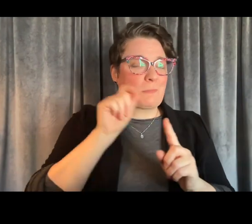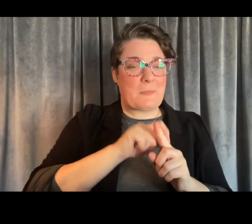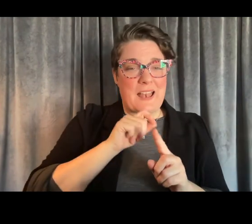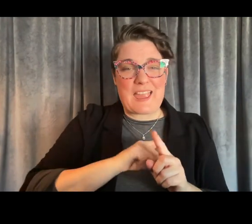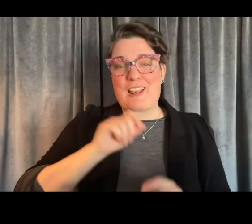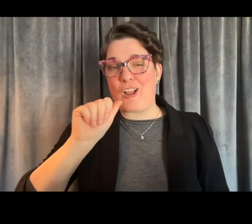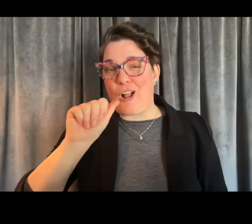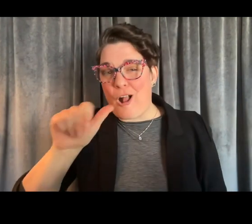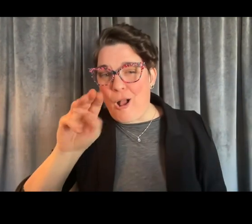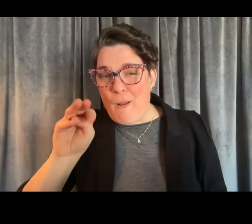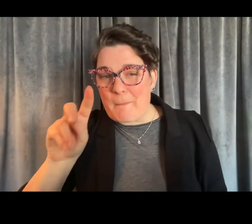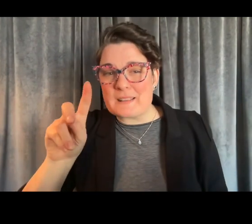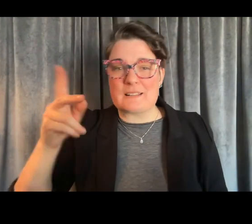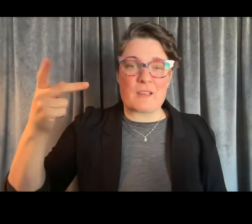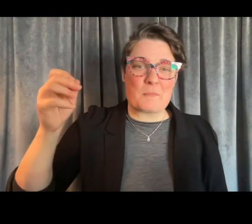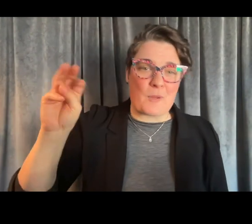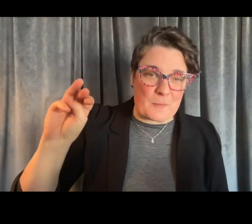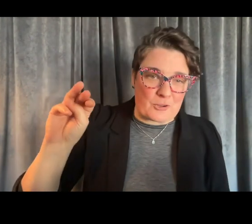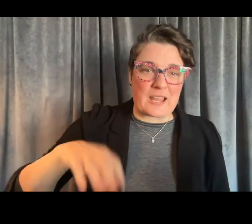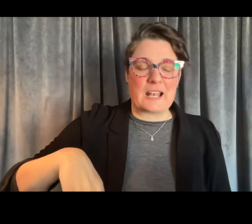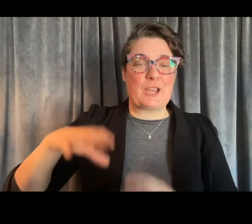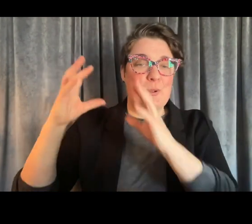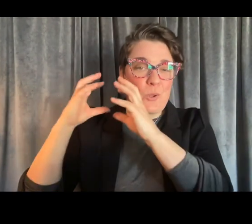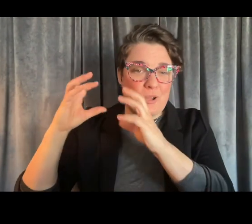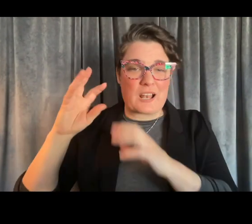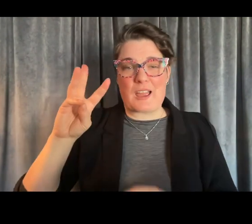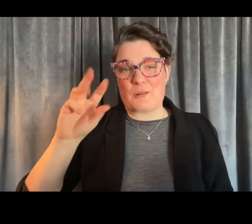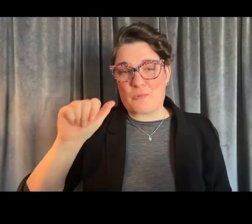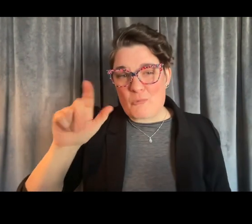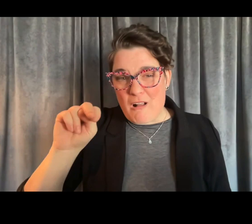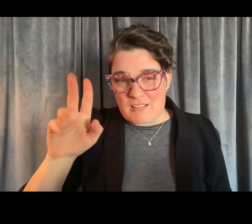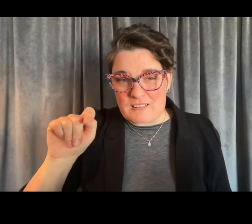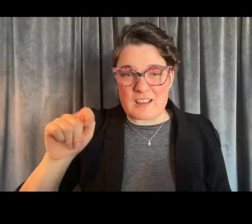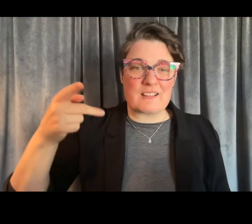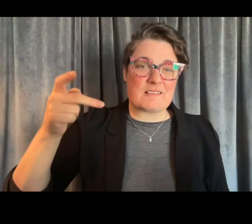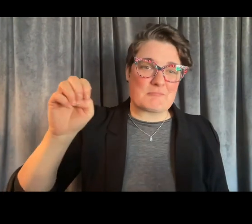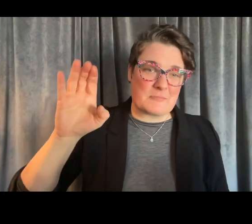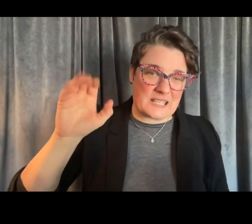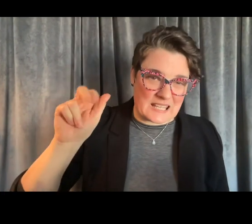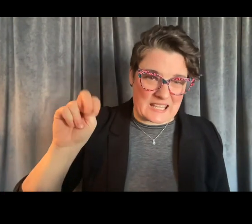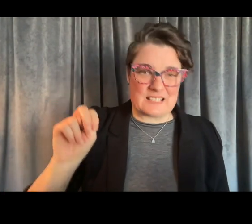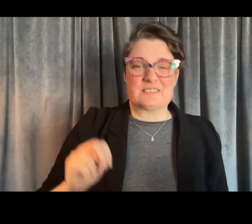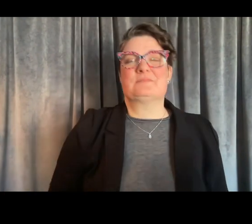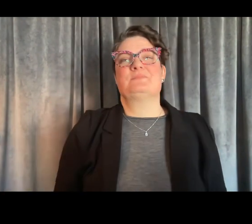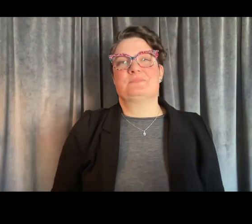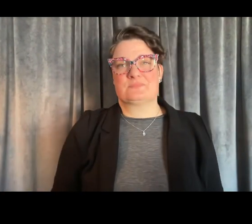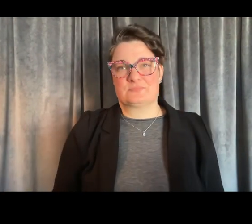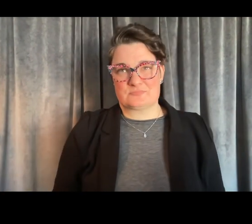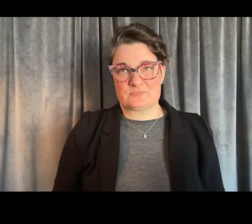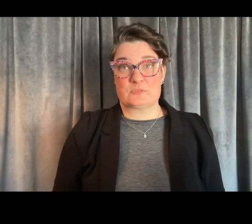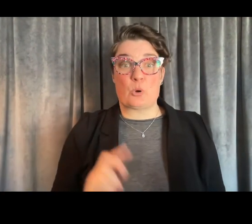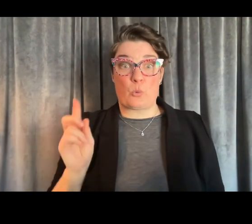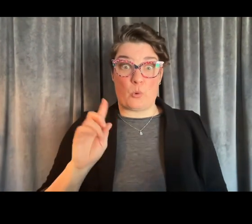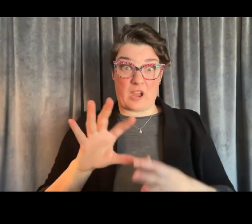walnut, coconut, hazelnut, or pecan. And then the part of the body you're connecting with in that world is your physical body.